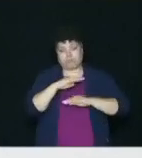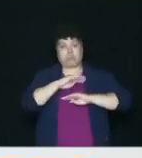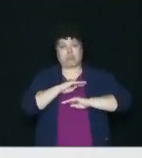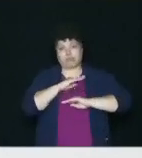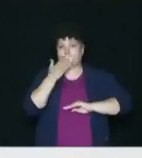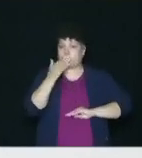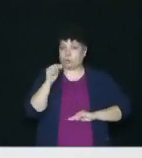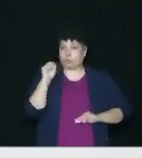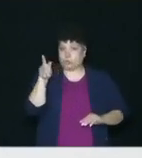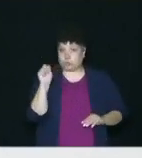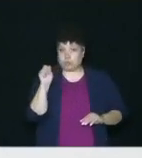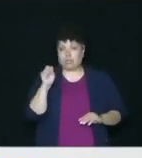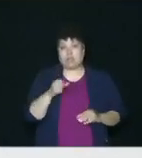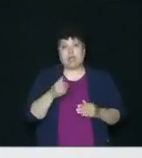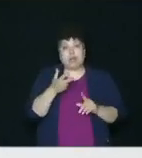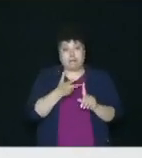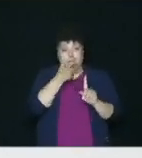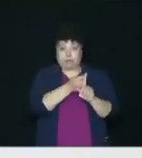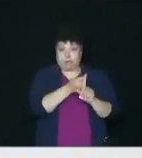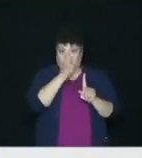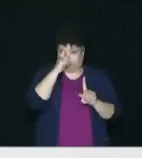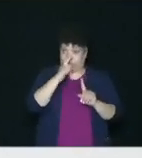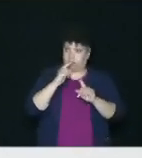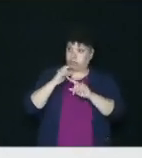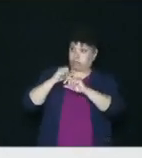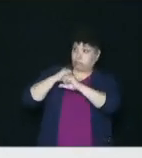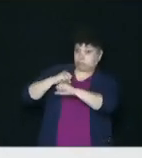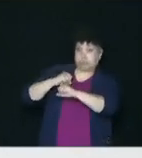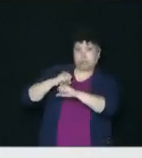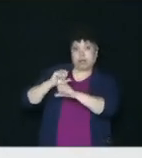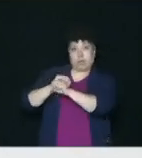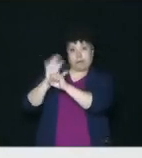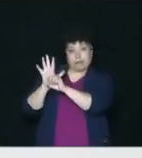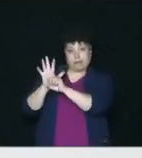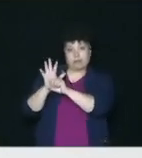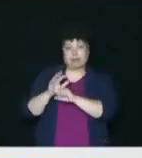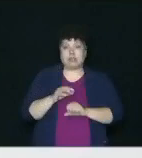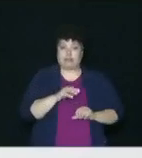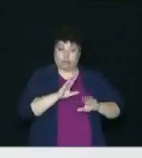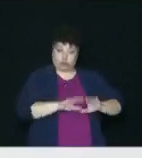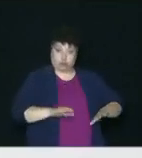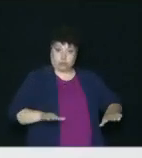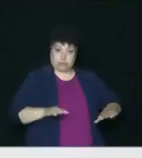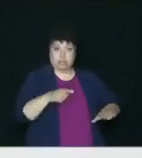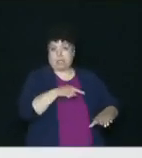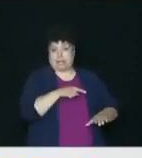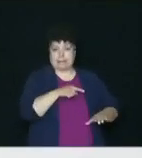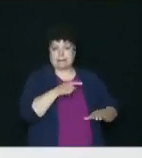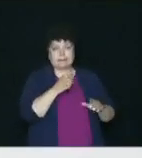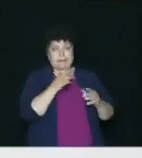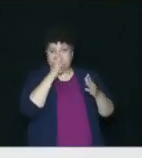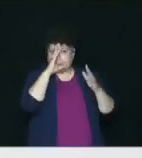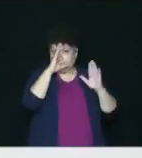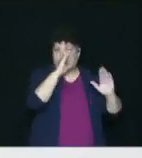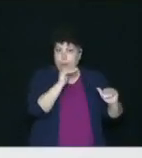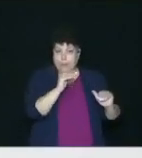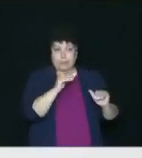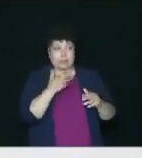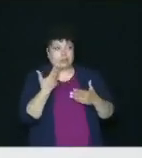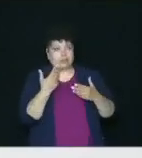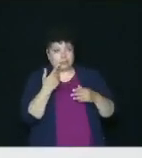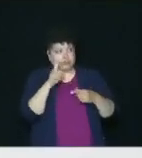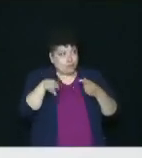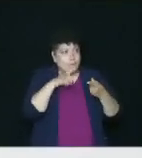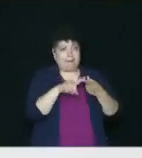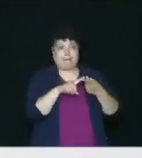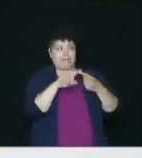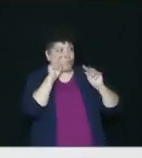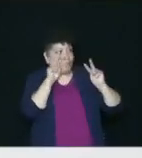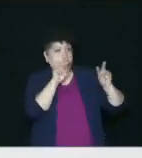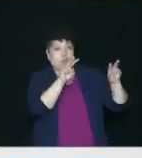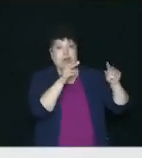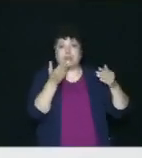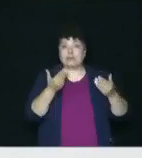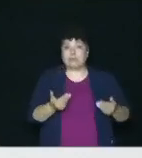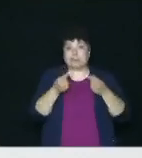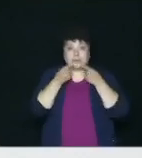CHILDREN UNDER FIVE YEARS OF AGE